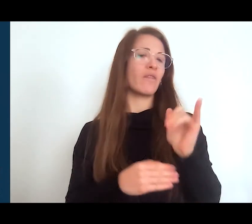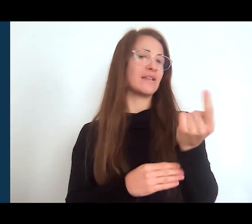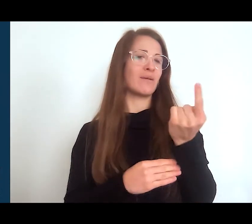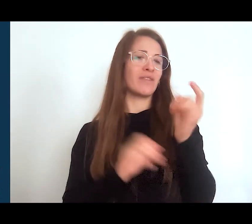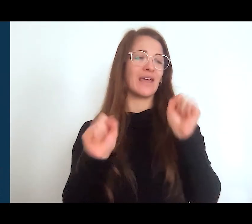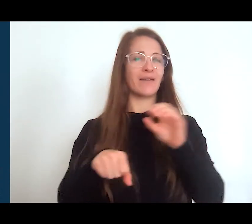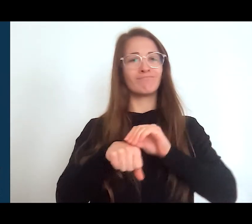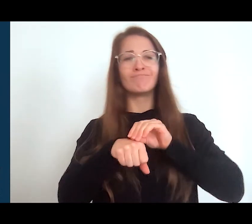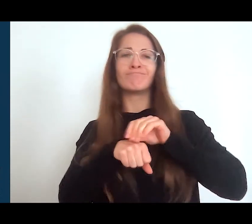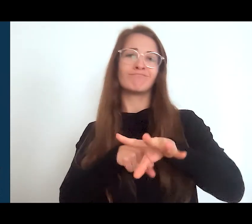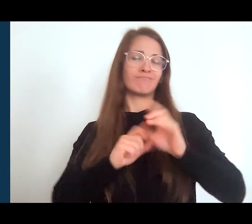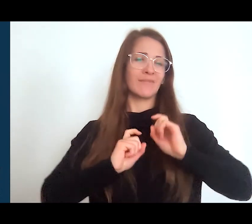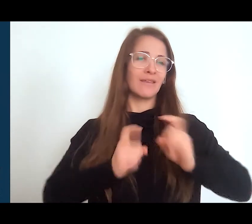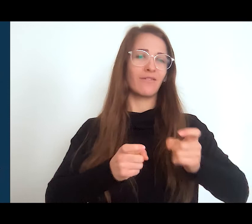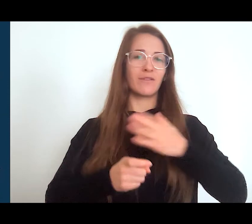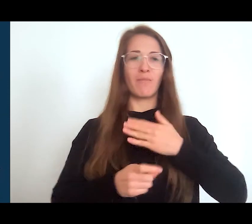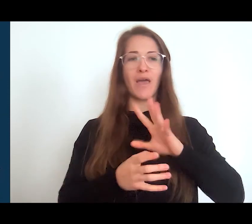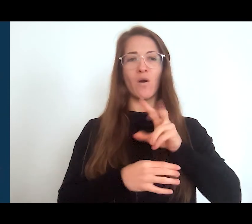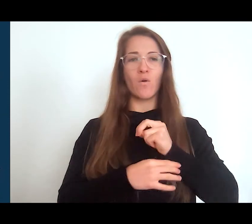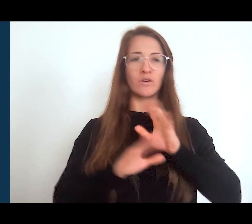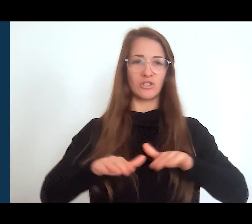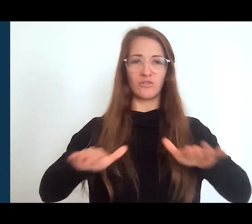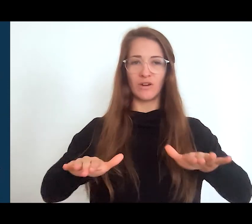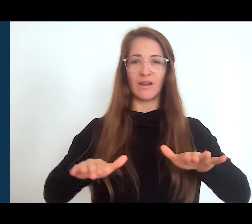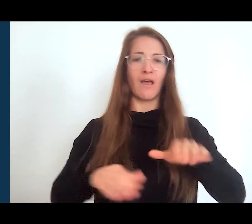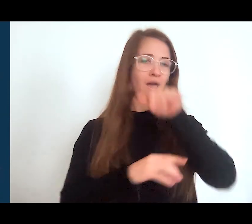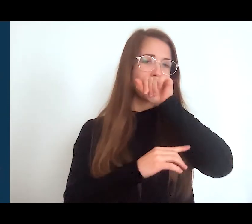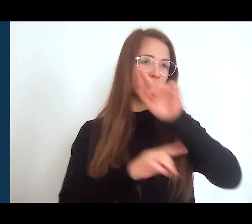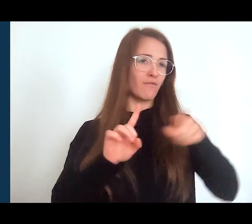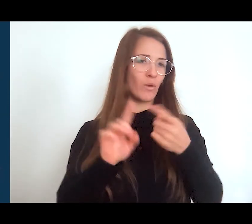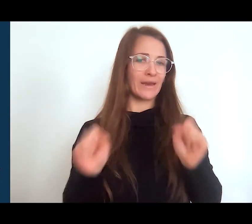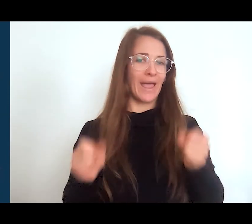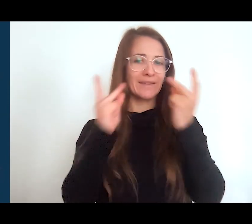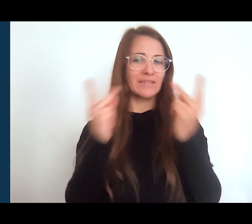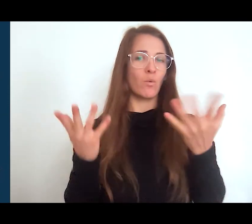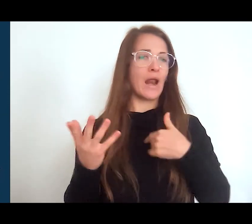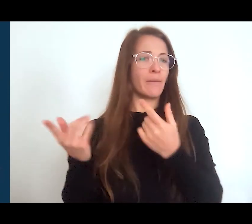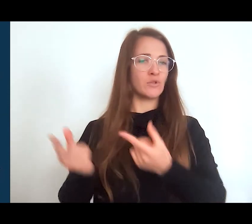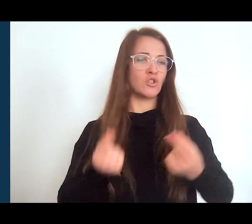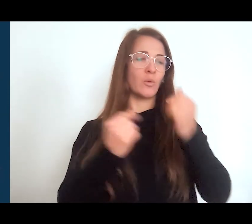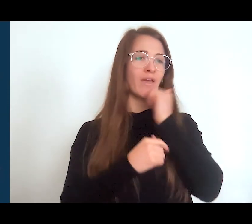AGE AND I ENJOY HELPING PEOPLE. I LIKE IT WHEN THEY CAN SEE HOW